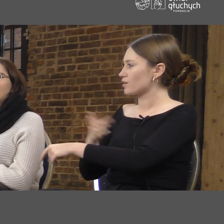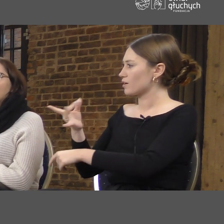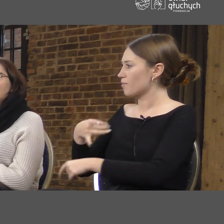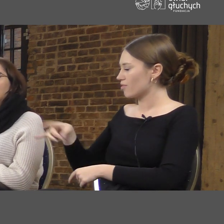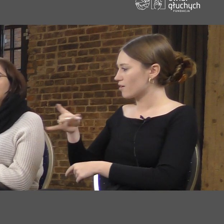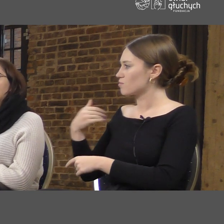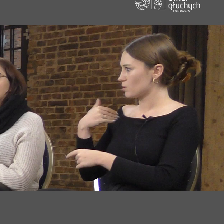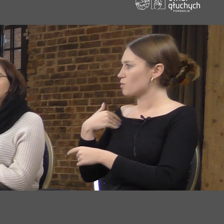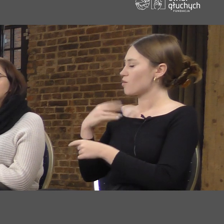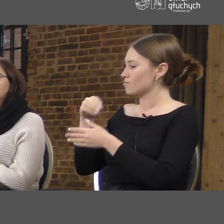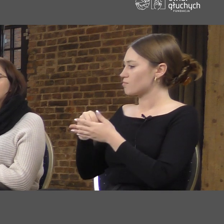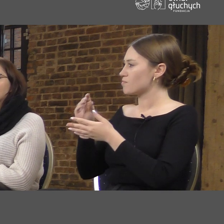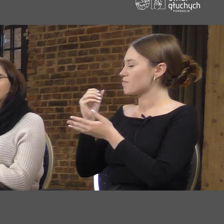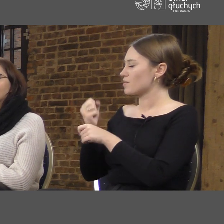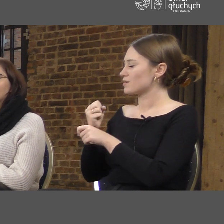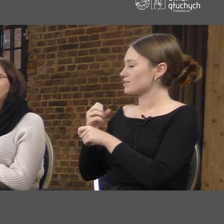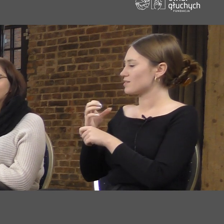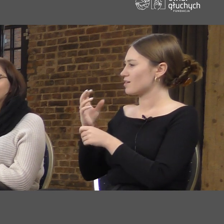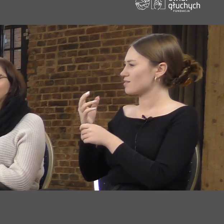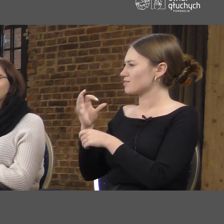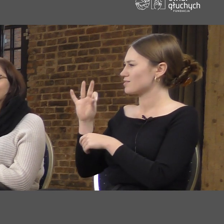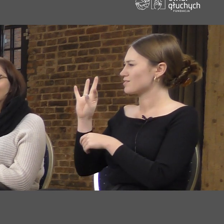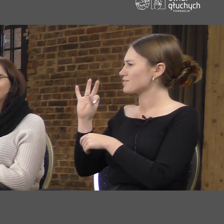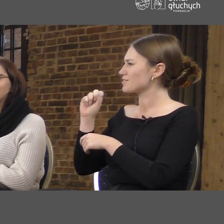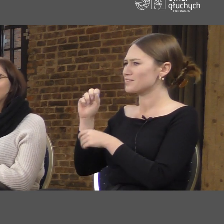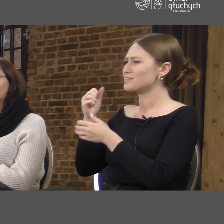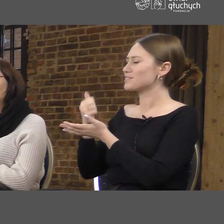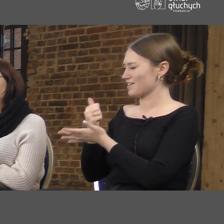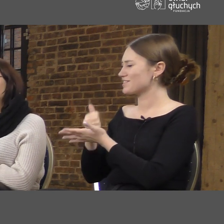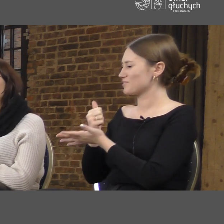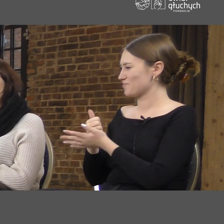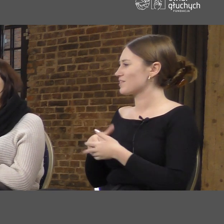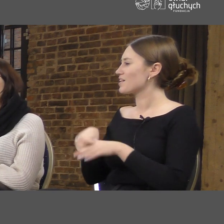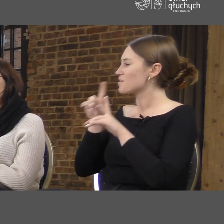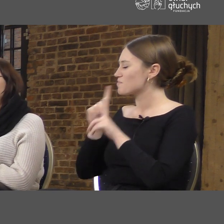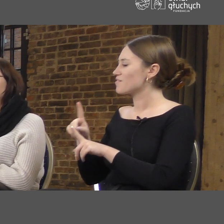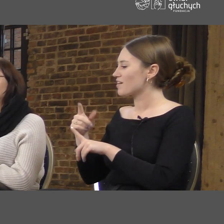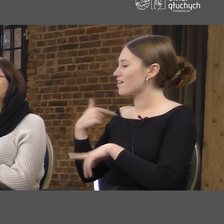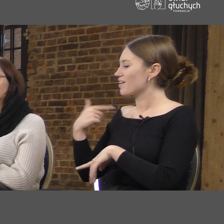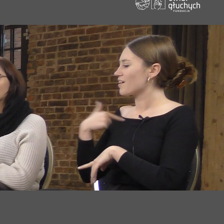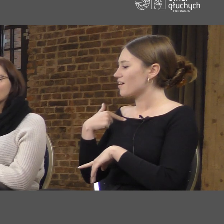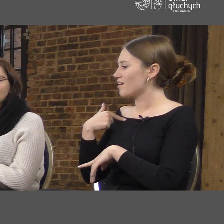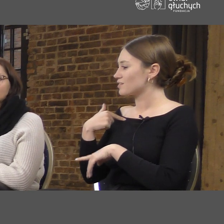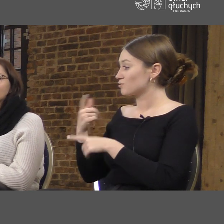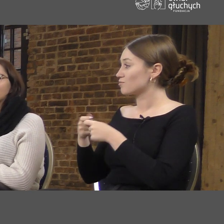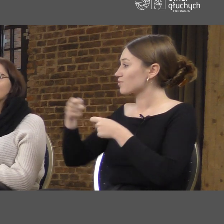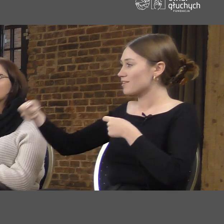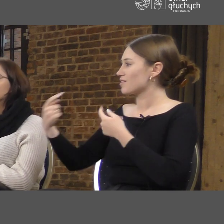and it was not extended to me because of that,